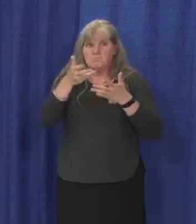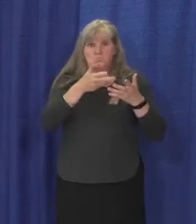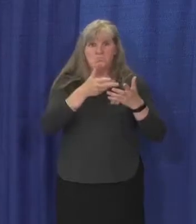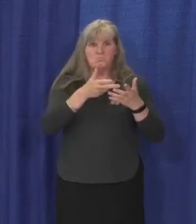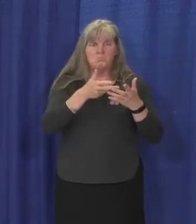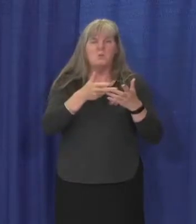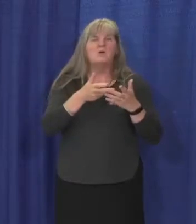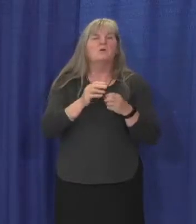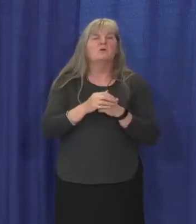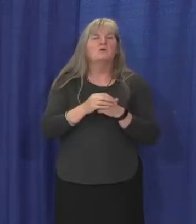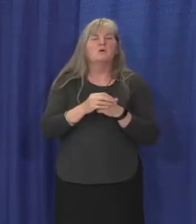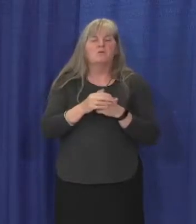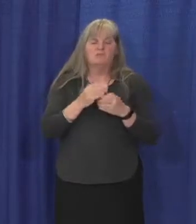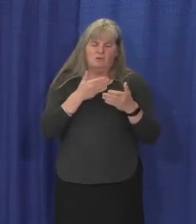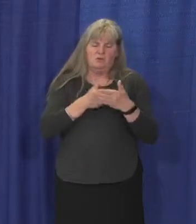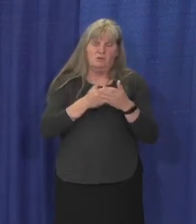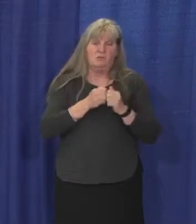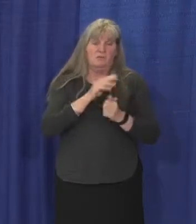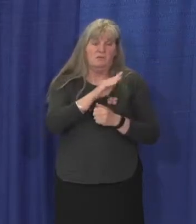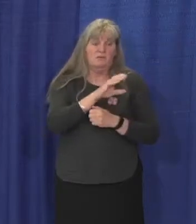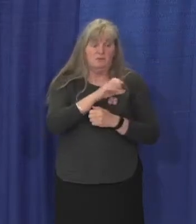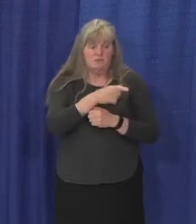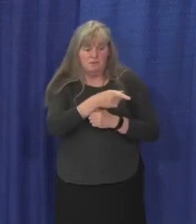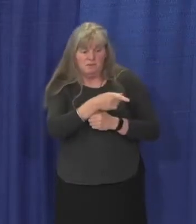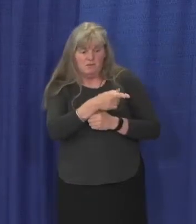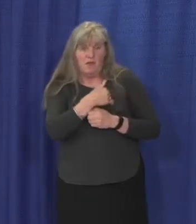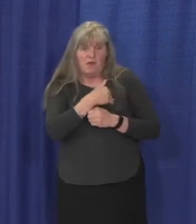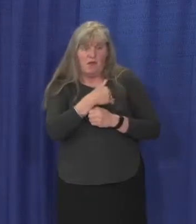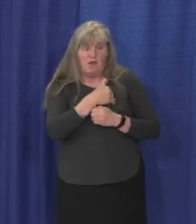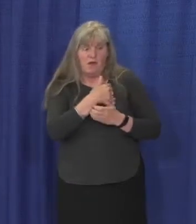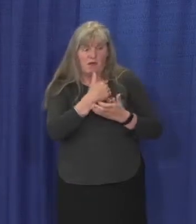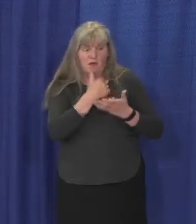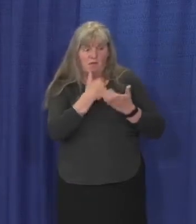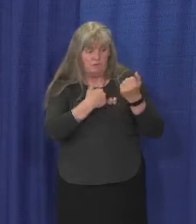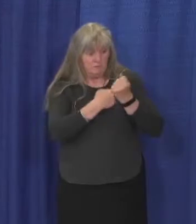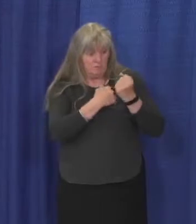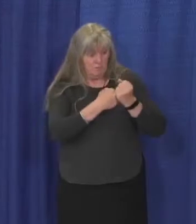And including working closely with British Columbia to see